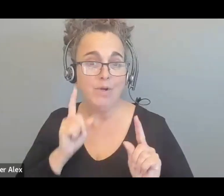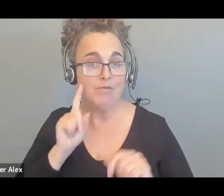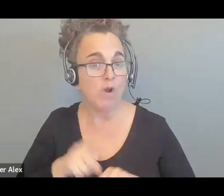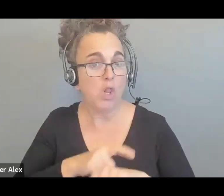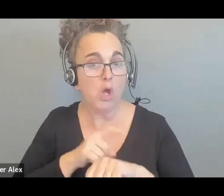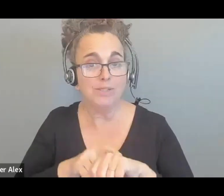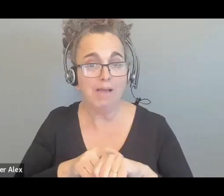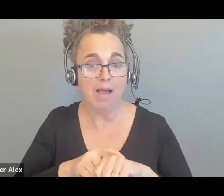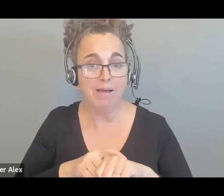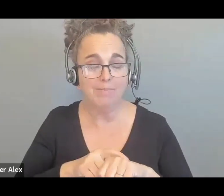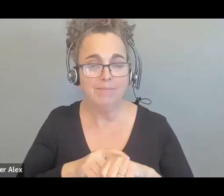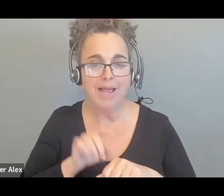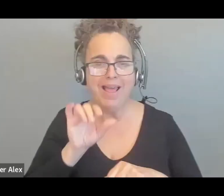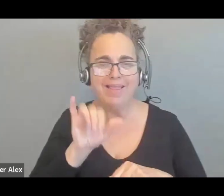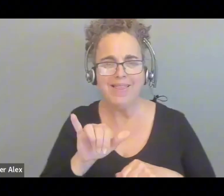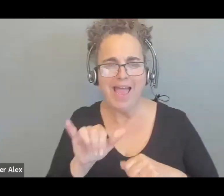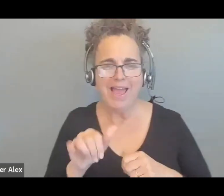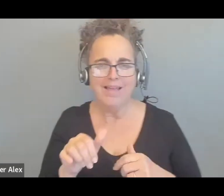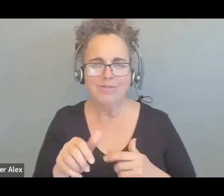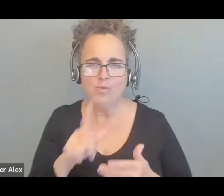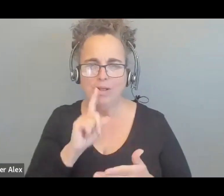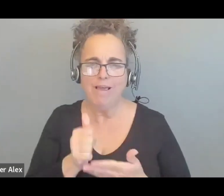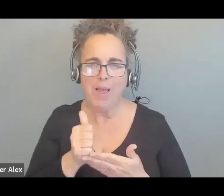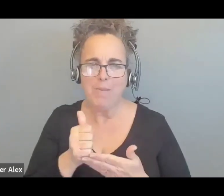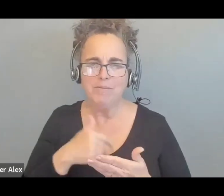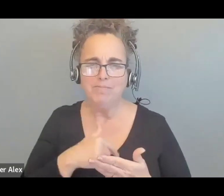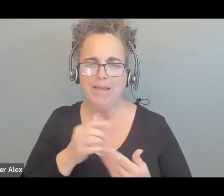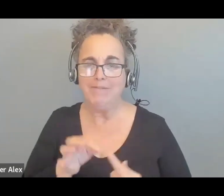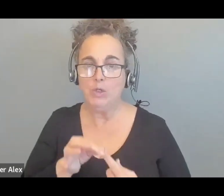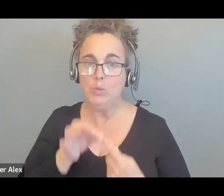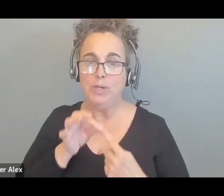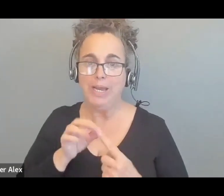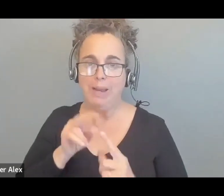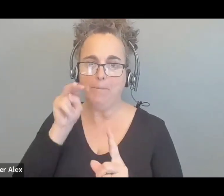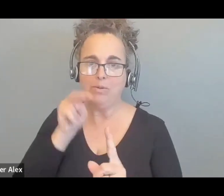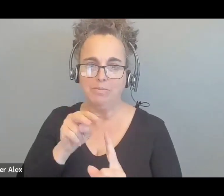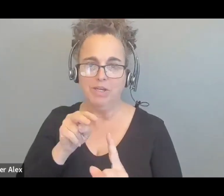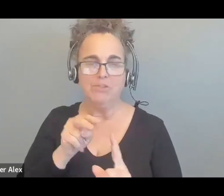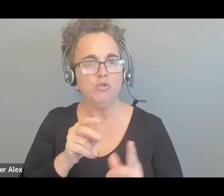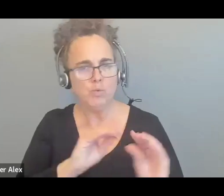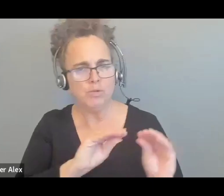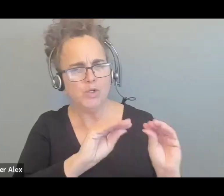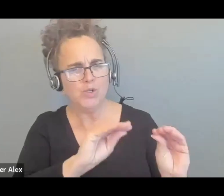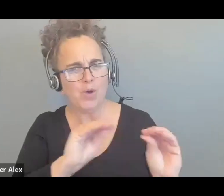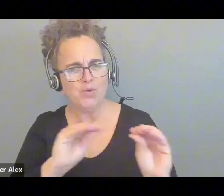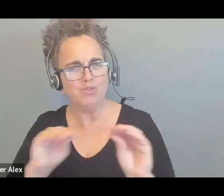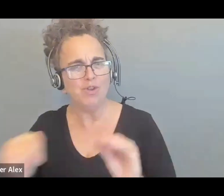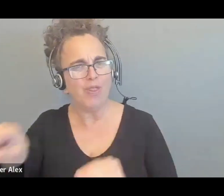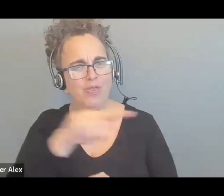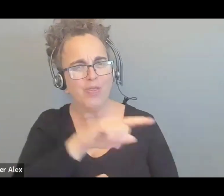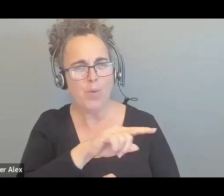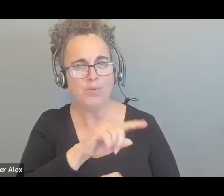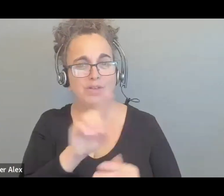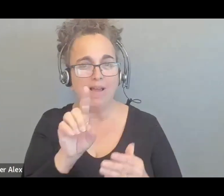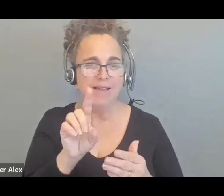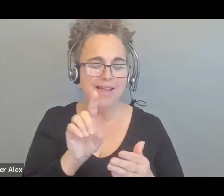And I think that puts me in a, a really unique position to coach these developers and designers on, you don't know